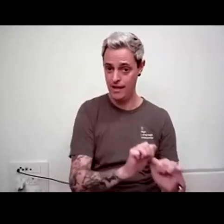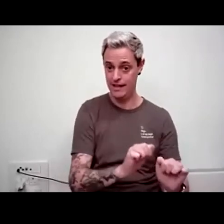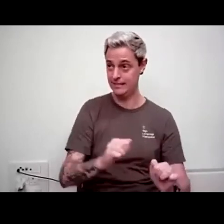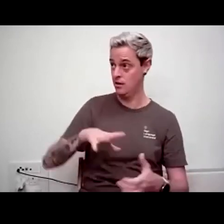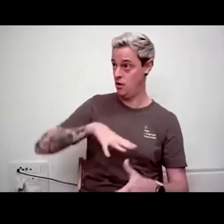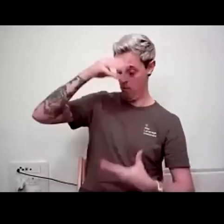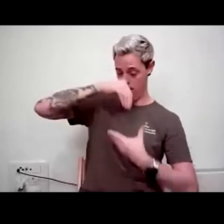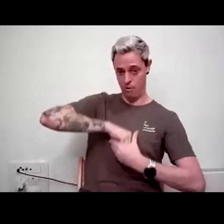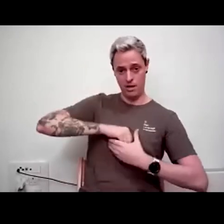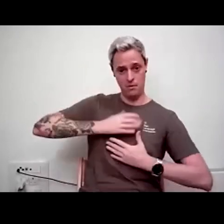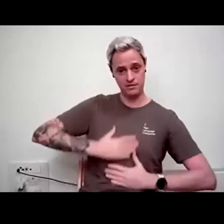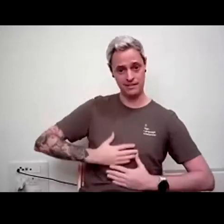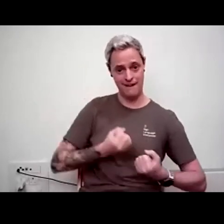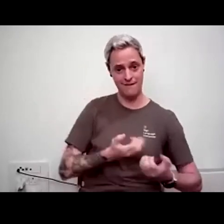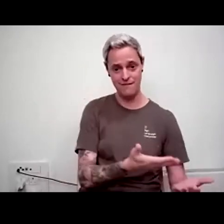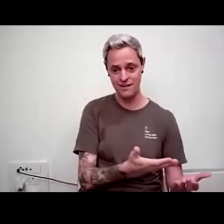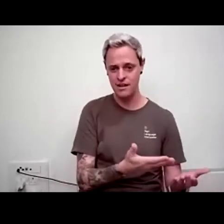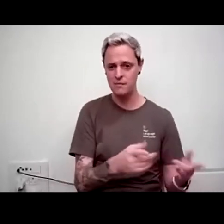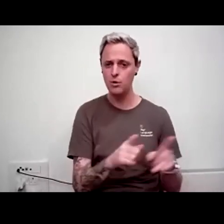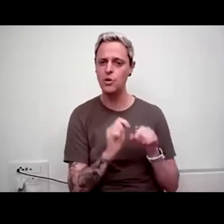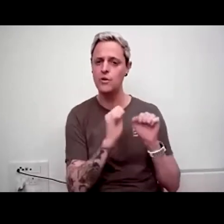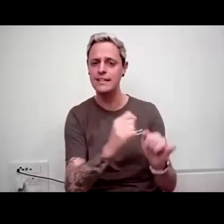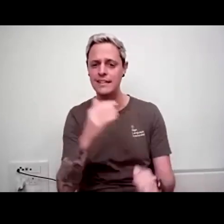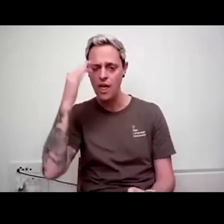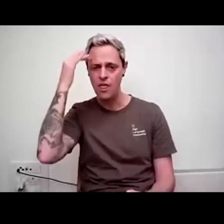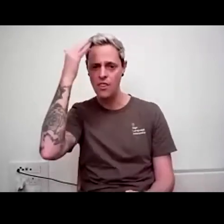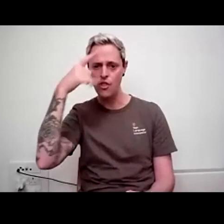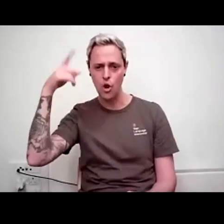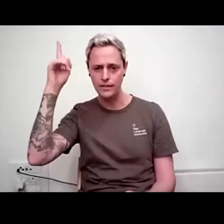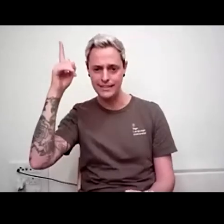but also to say a bit more about his theology of gifts, more broadly, and how